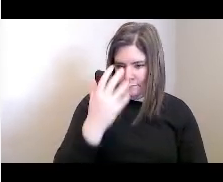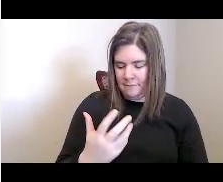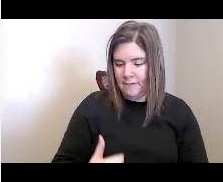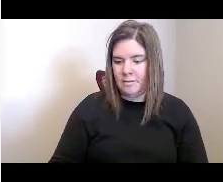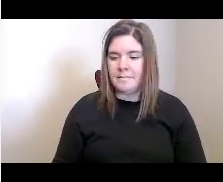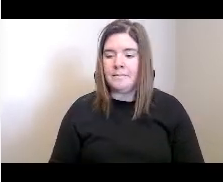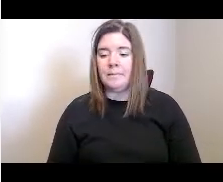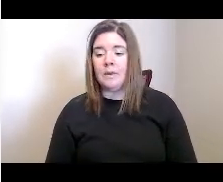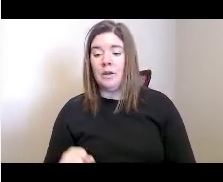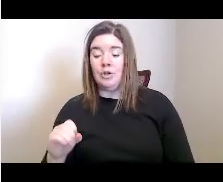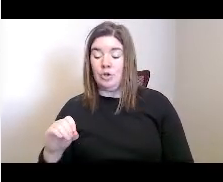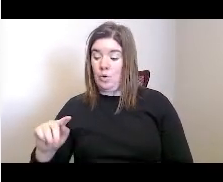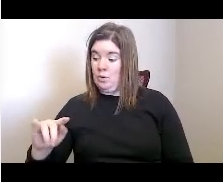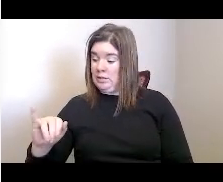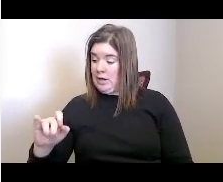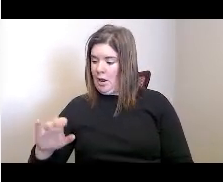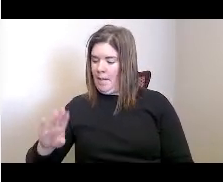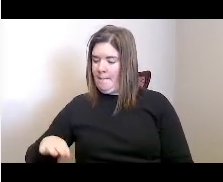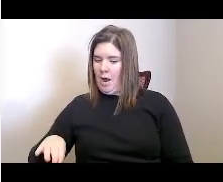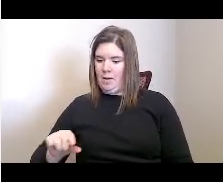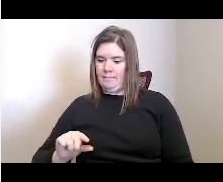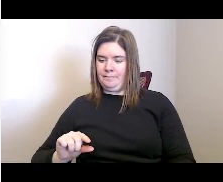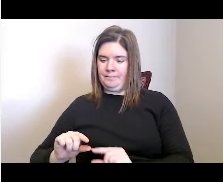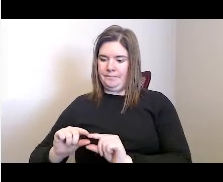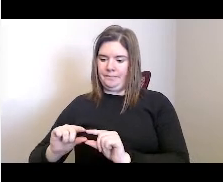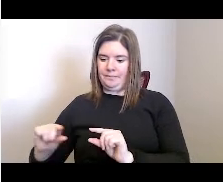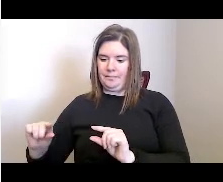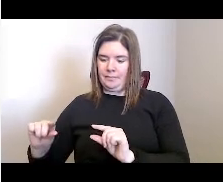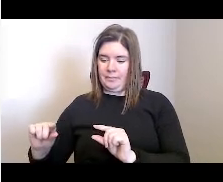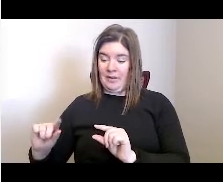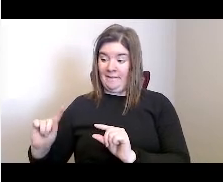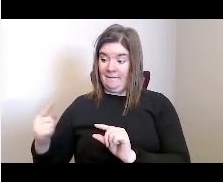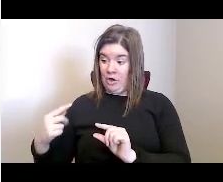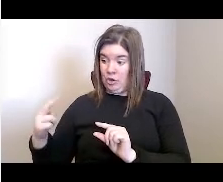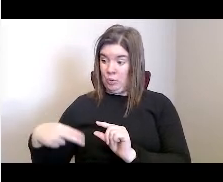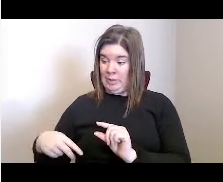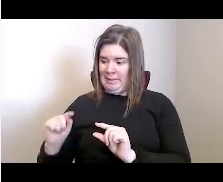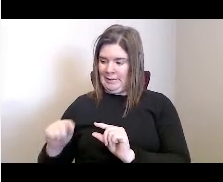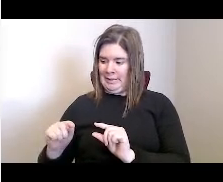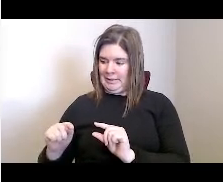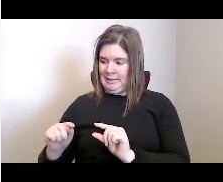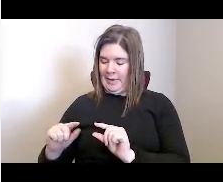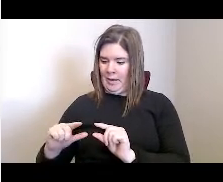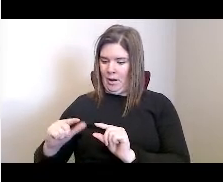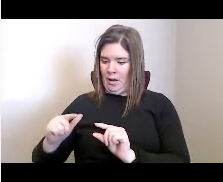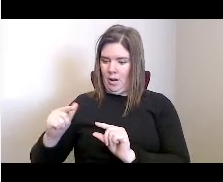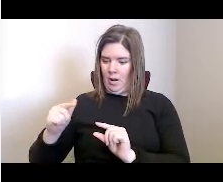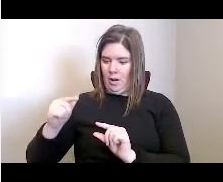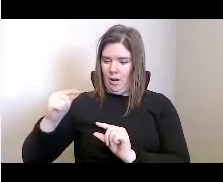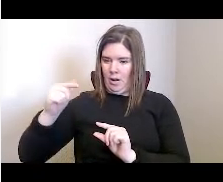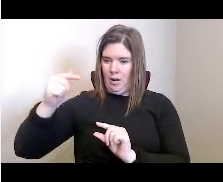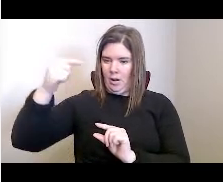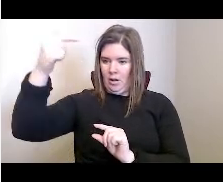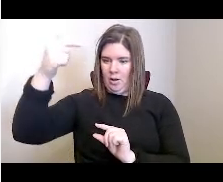so now the first thing that's going to be read is the title. The next thing is still the footer placeholder, but that's not really the